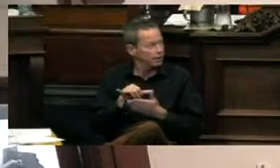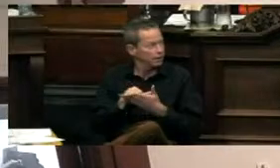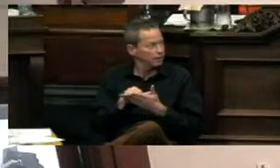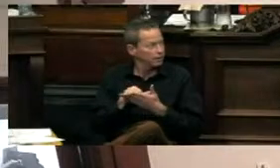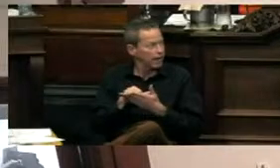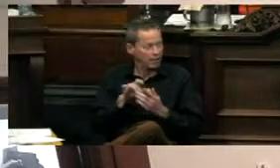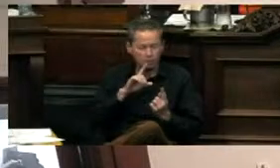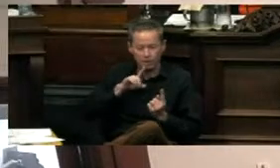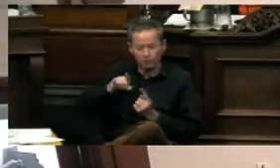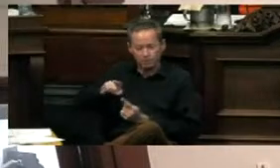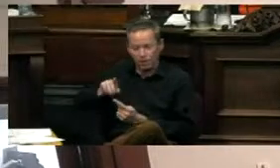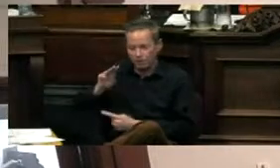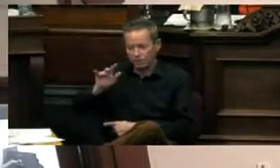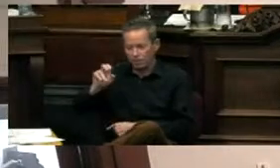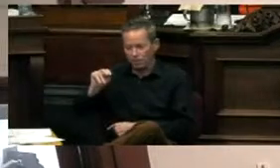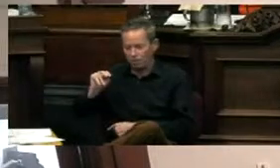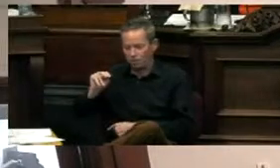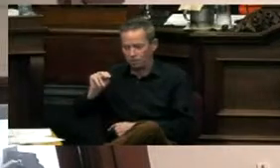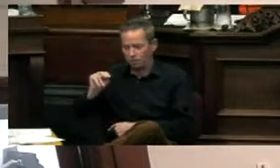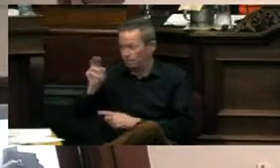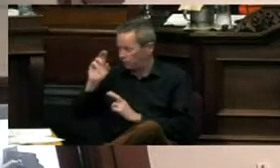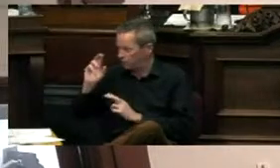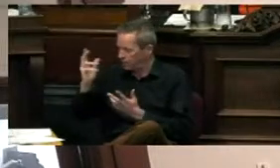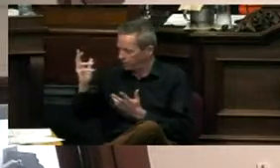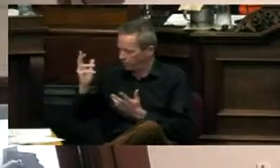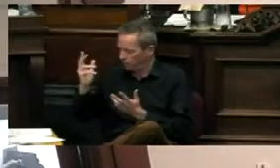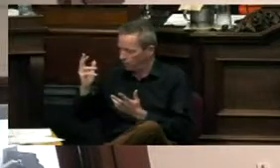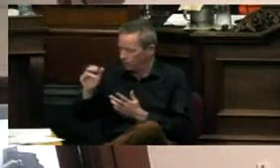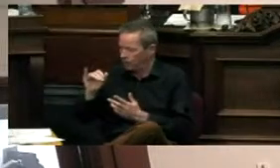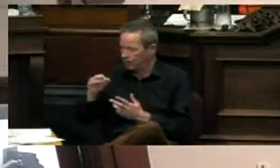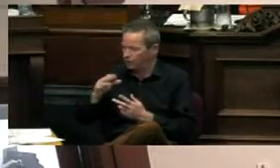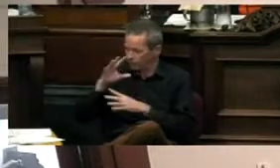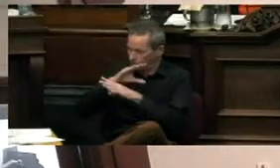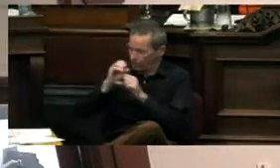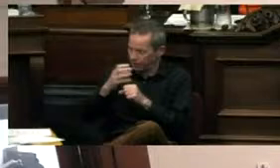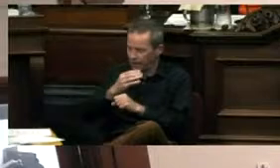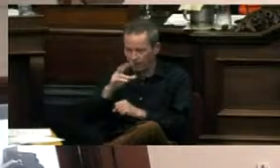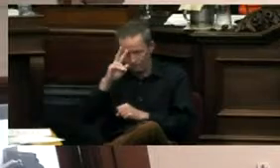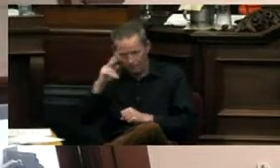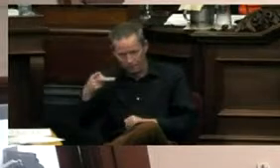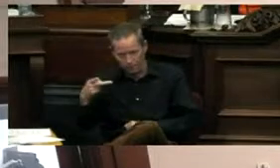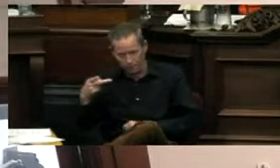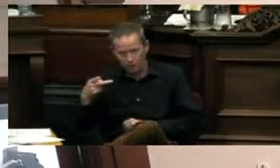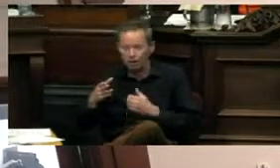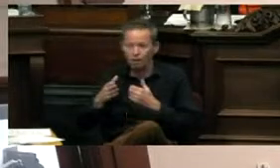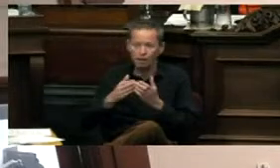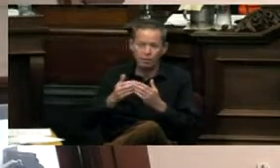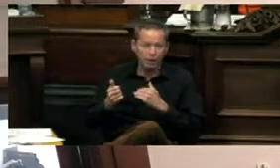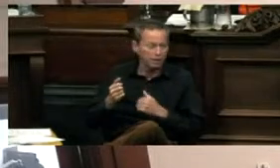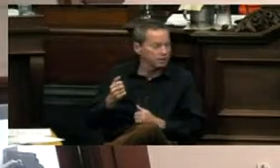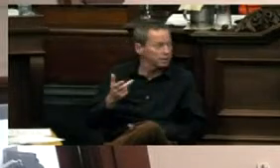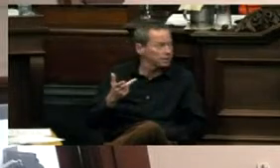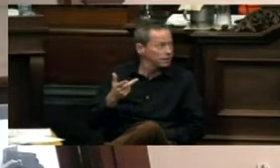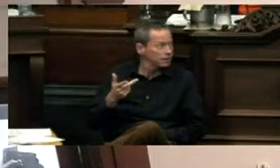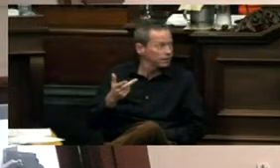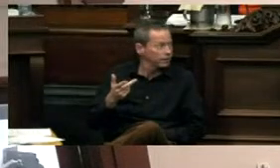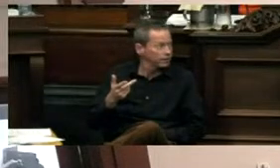that's the case. Okay. Because I would that would be a response to the council members